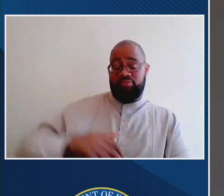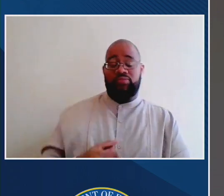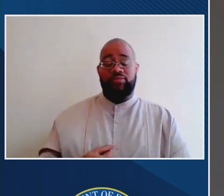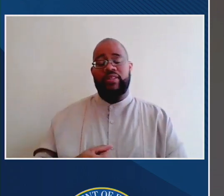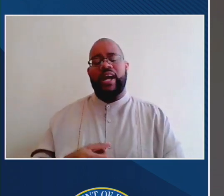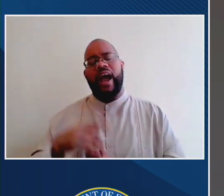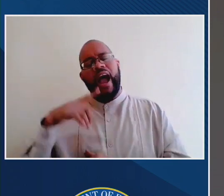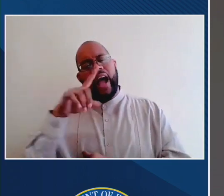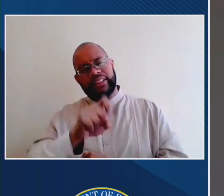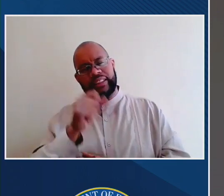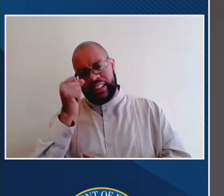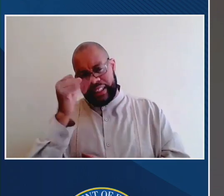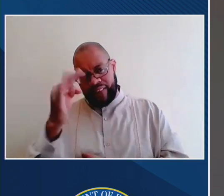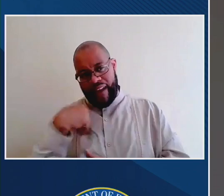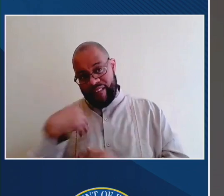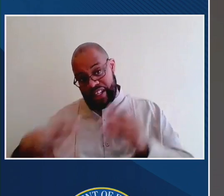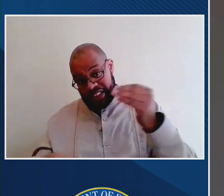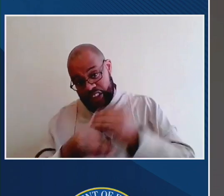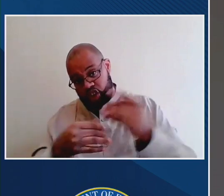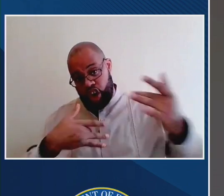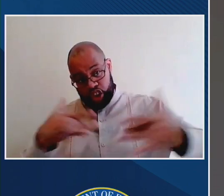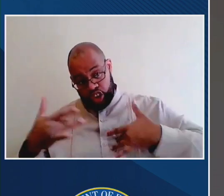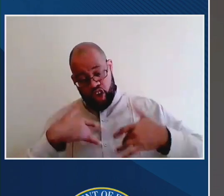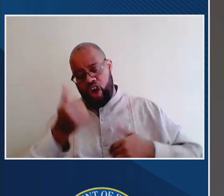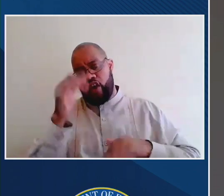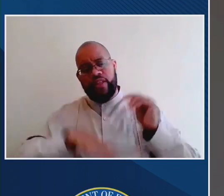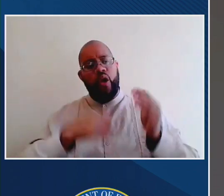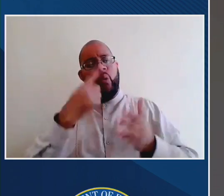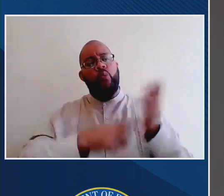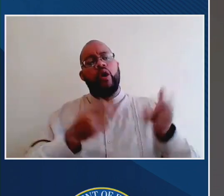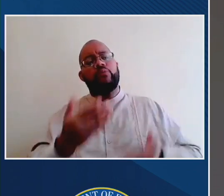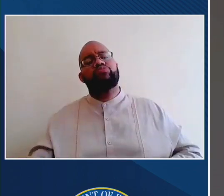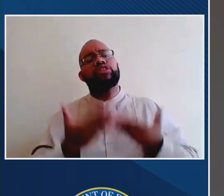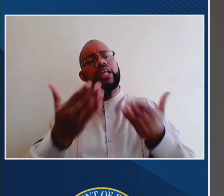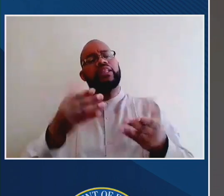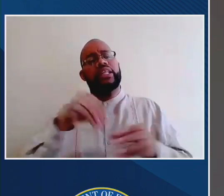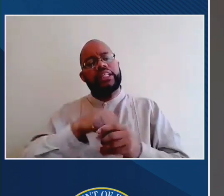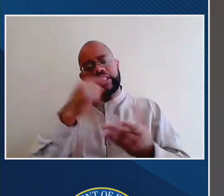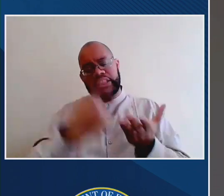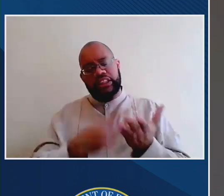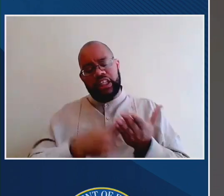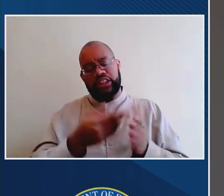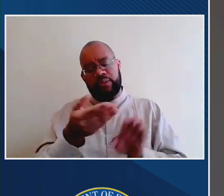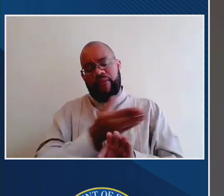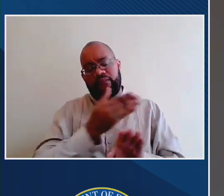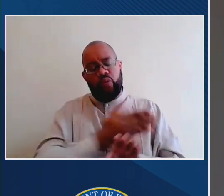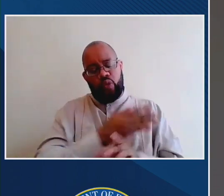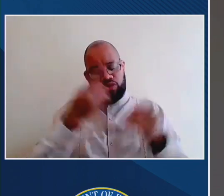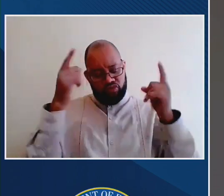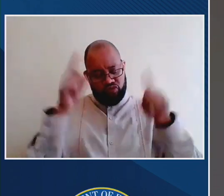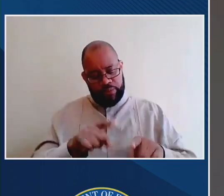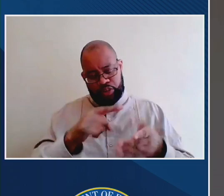there are additional concerns other than what was presented in the discussion prior to the consensus check, and asked to